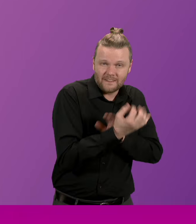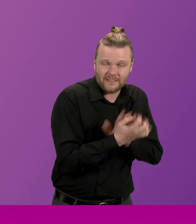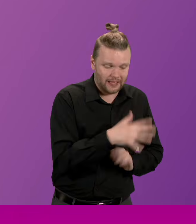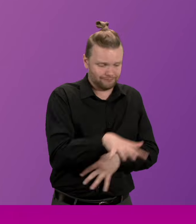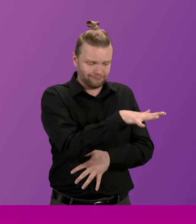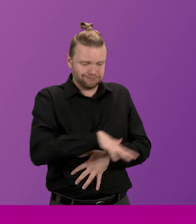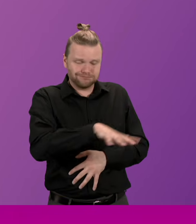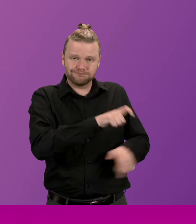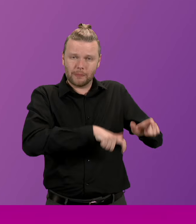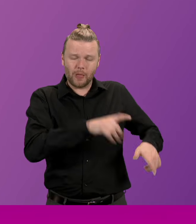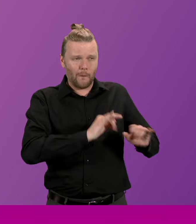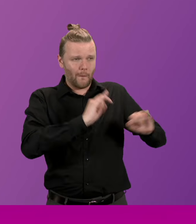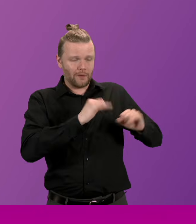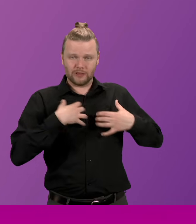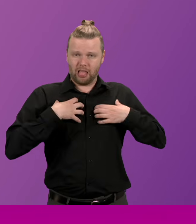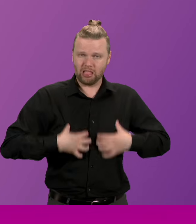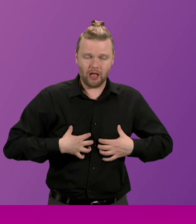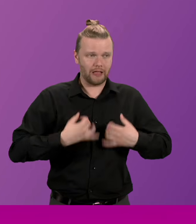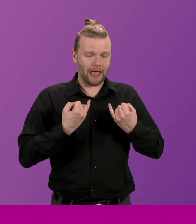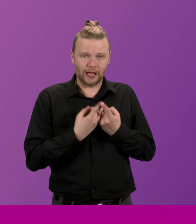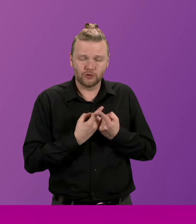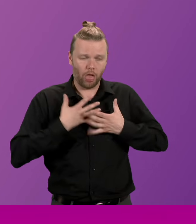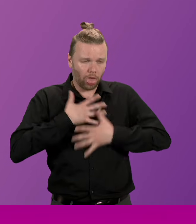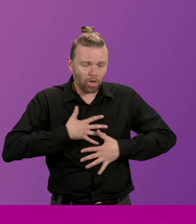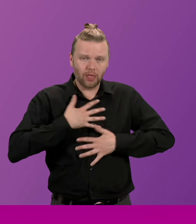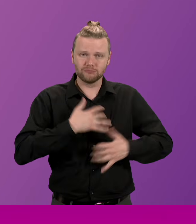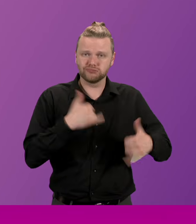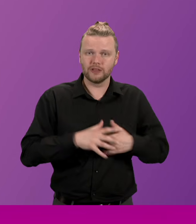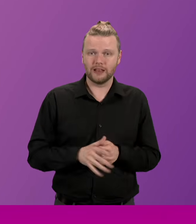especially those with lung conditions. Today, I have written to the Government